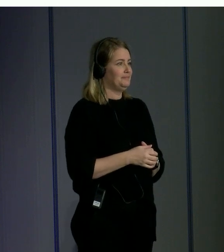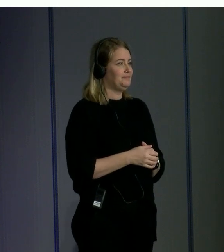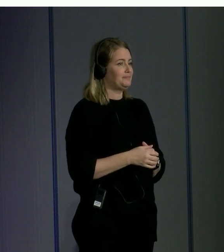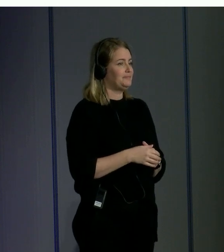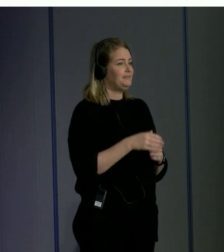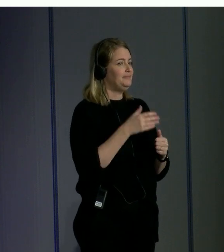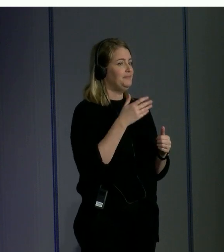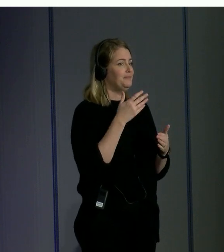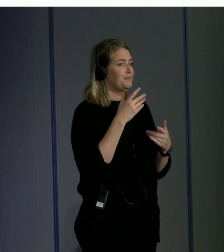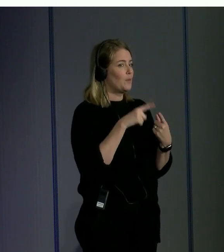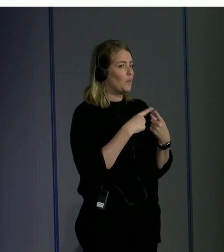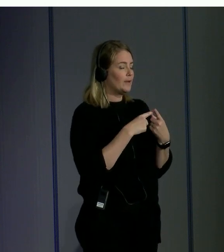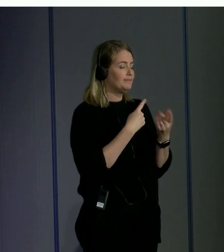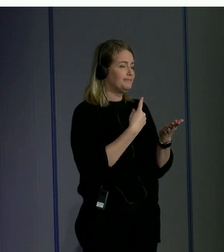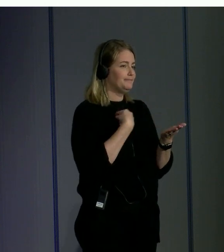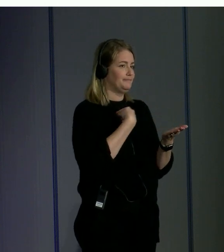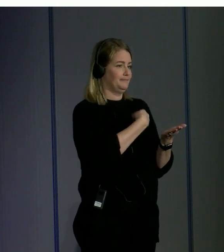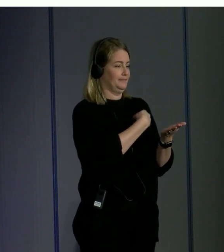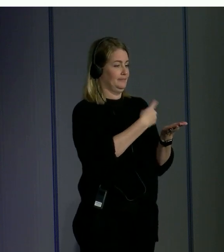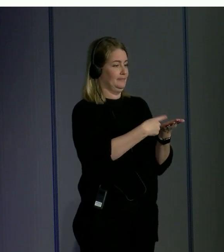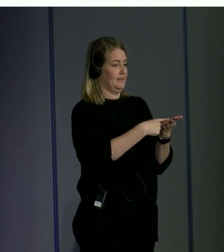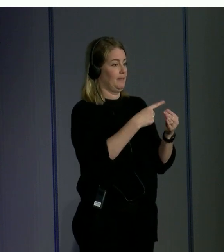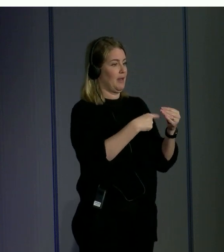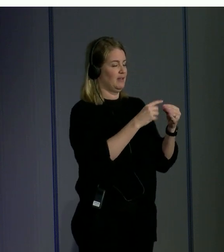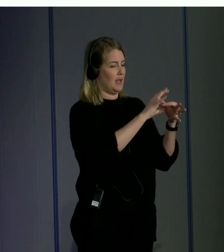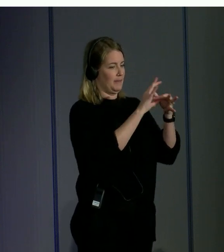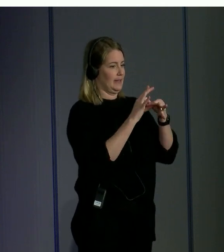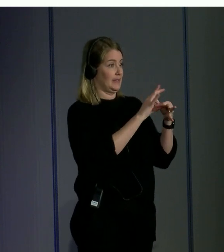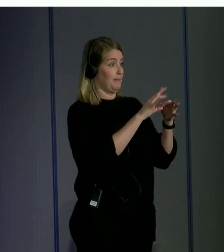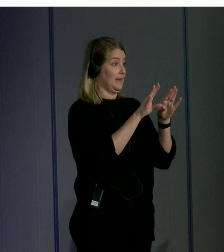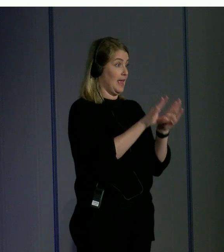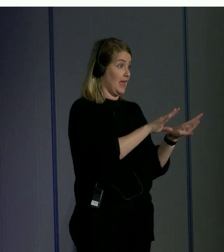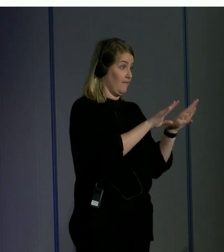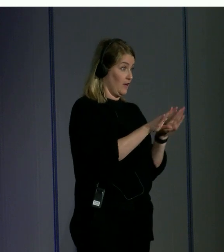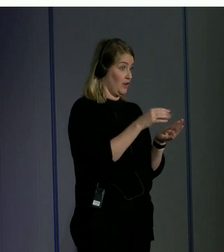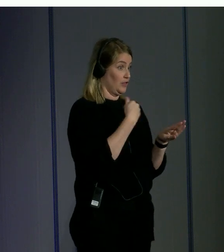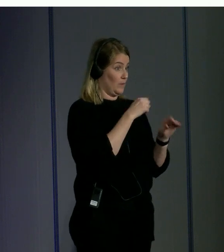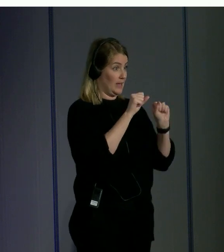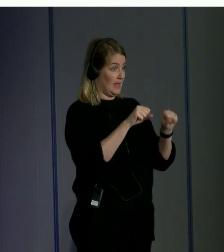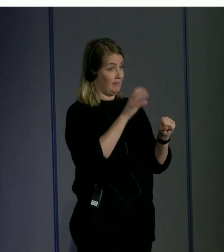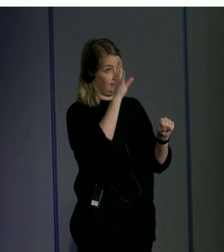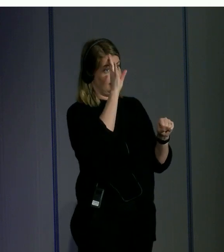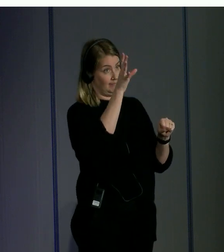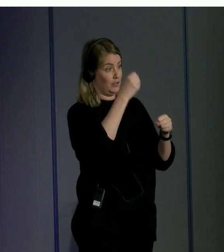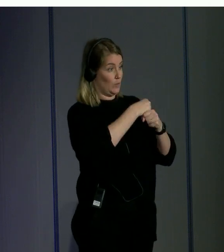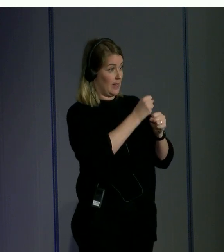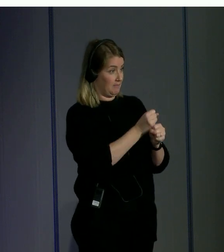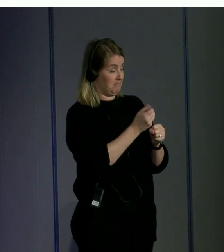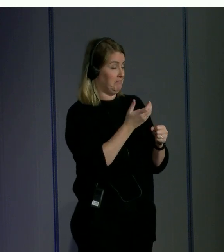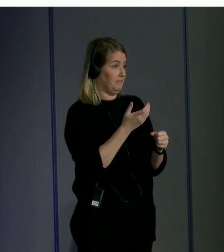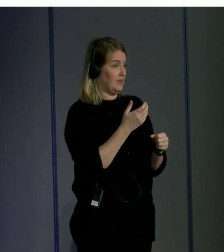And so when we're talking about the combinations of behaviors that we can create, a switch